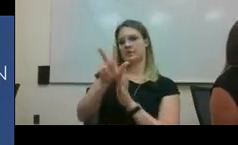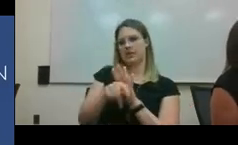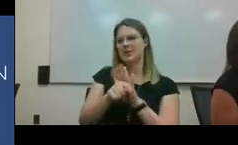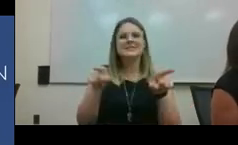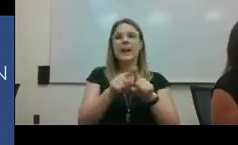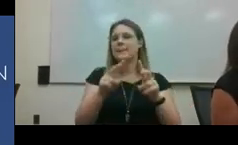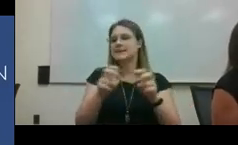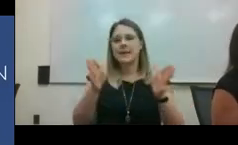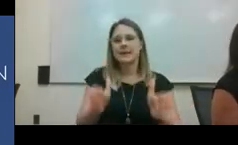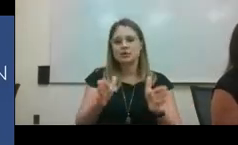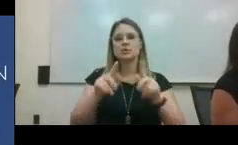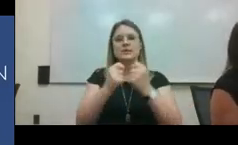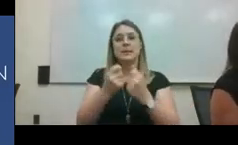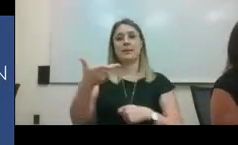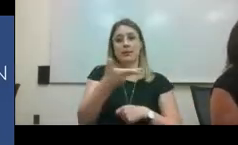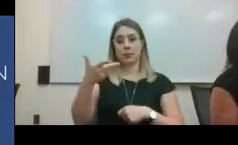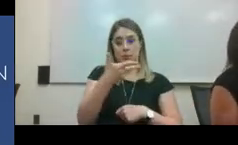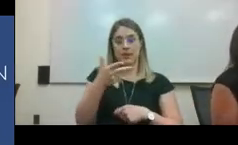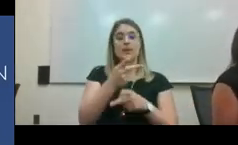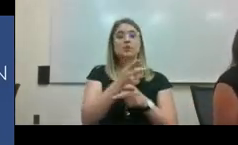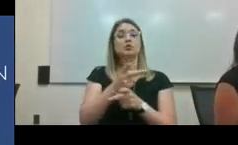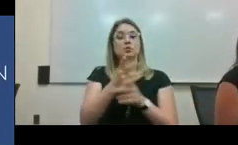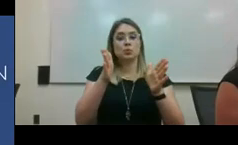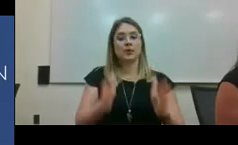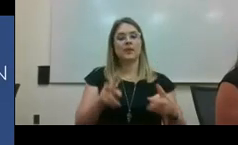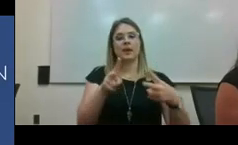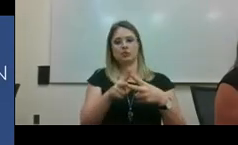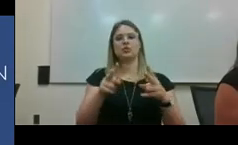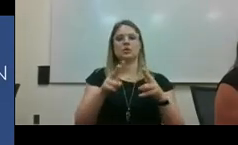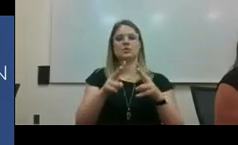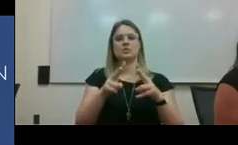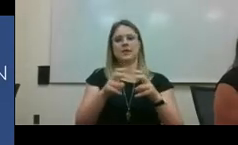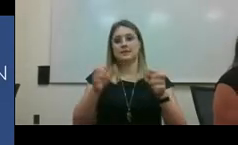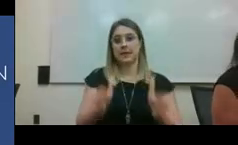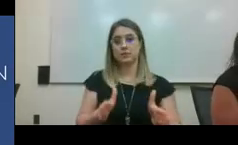So, there was a team of up there of supervisor and both assessors, so any very quick students,